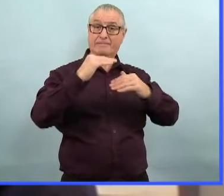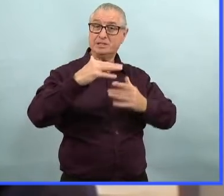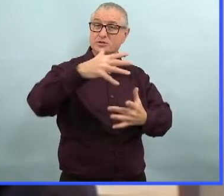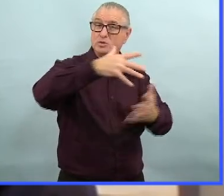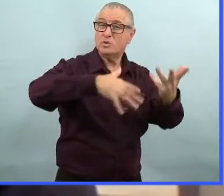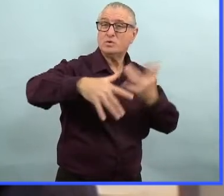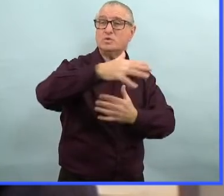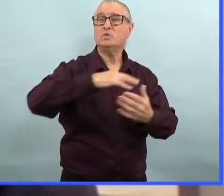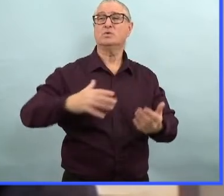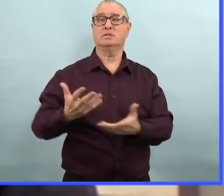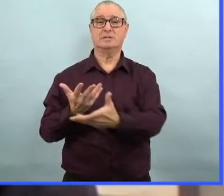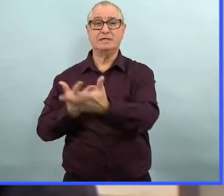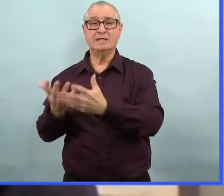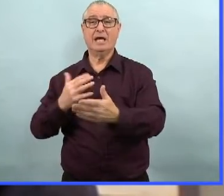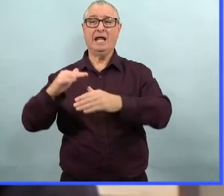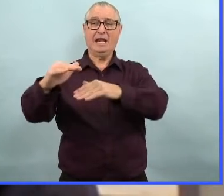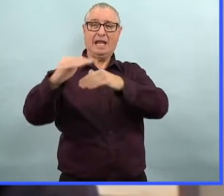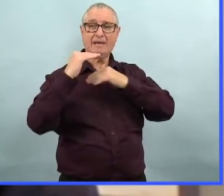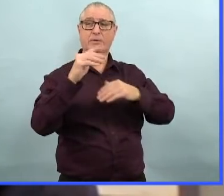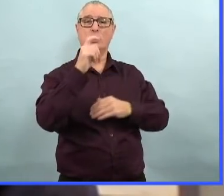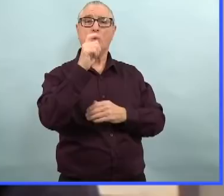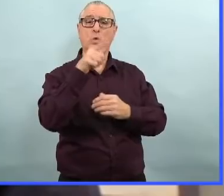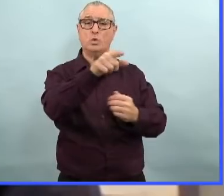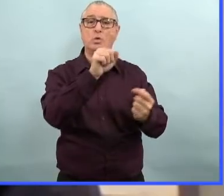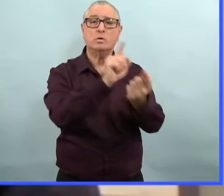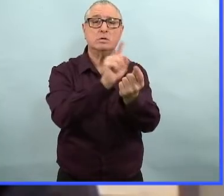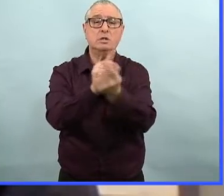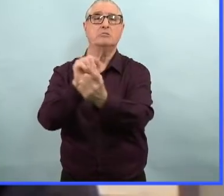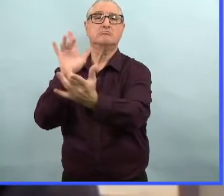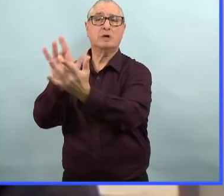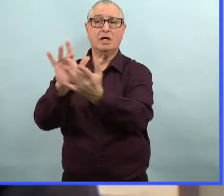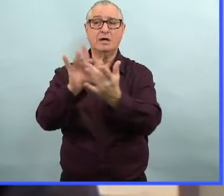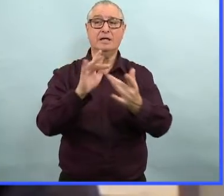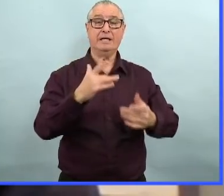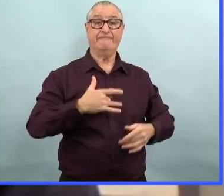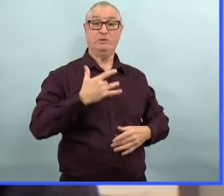again isolating when you have symptoms so there's a number of things there and